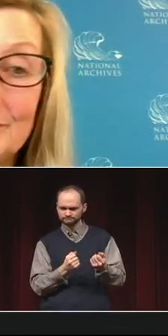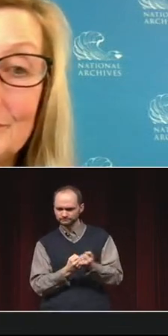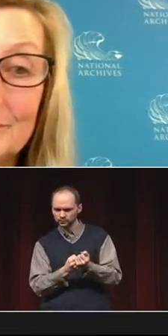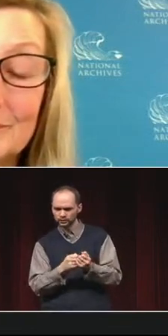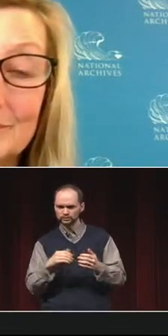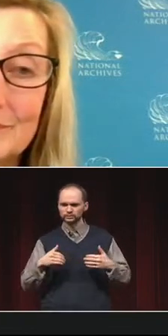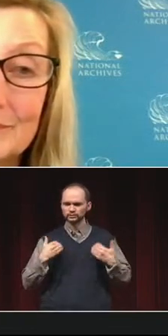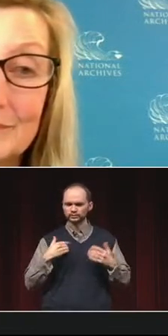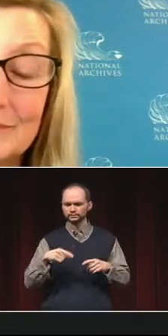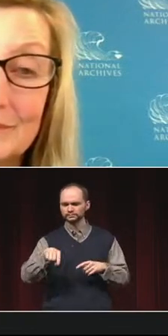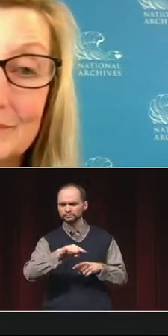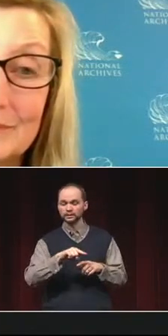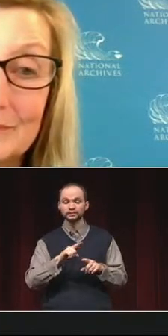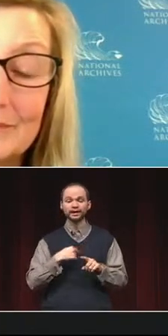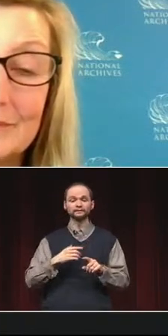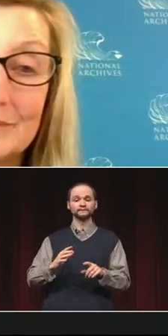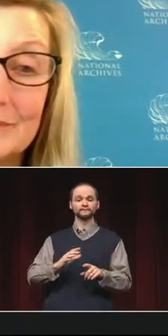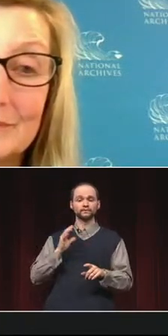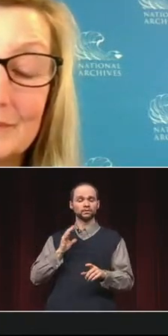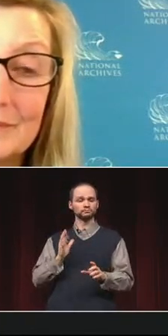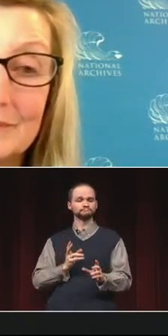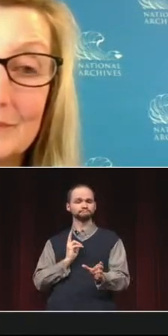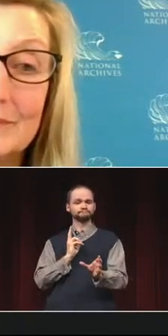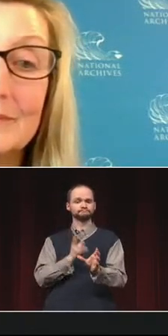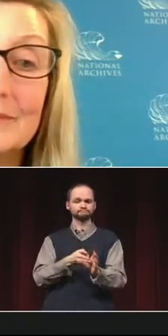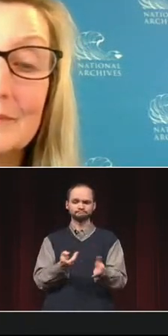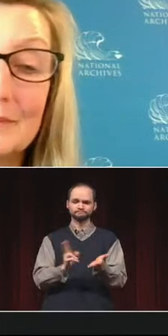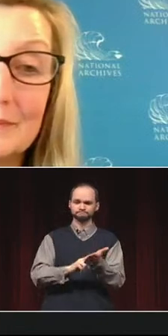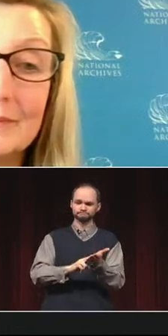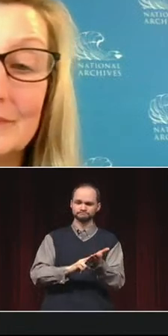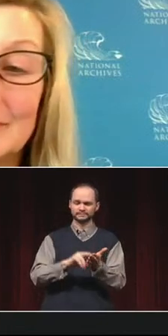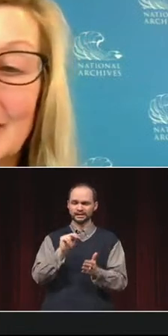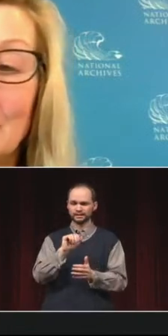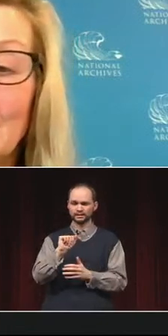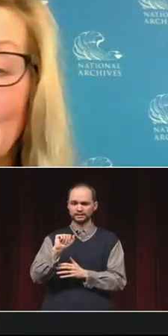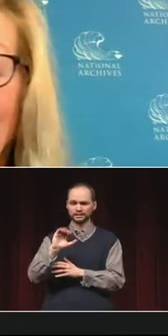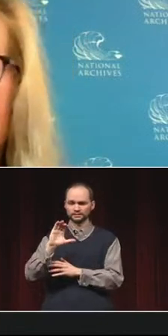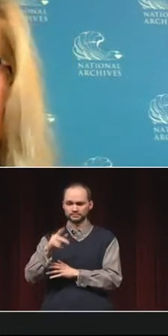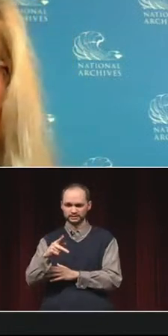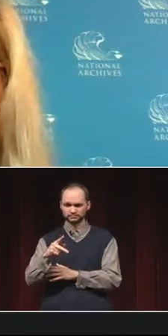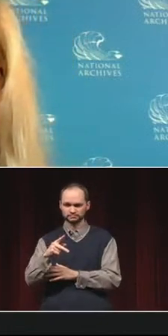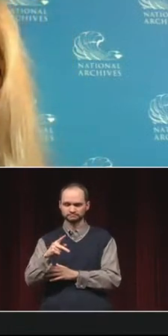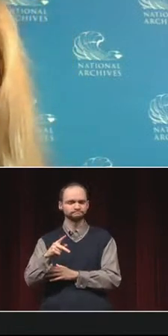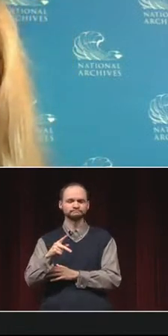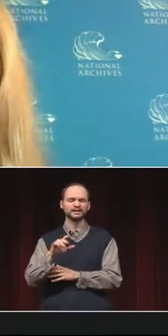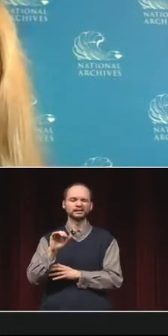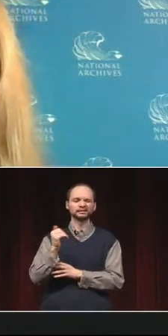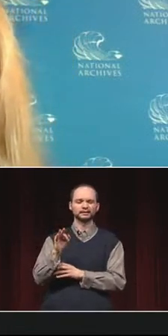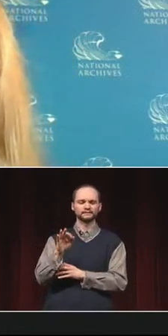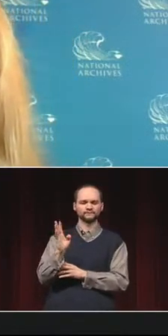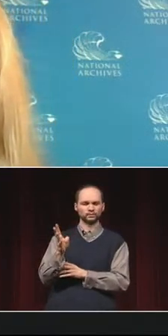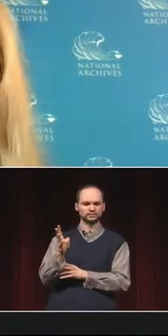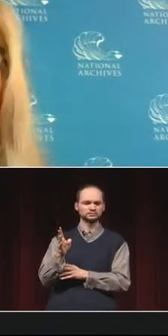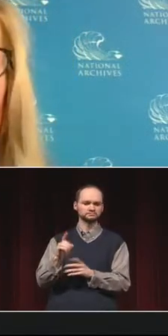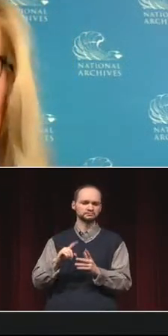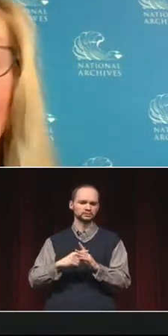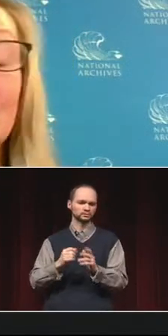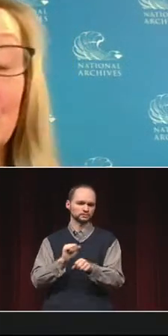until the forties as the secretary. Yes. >> >>: Okay. You've talked about your